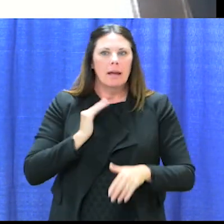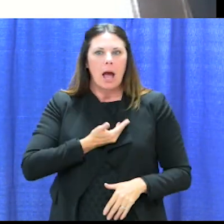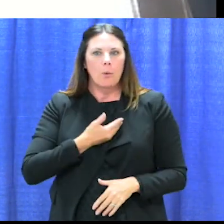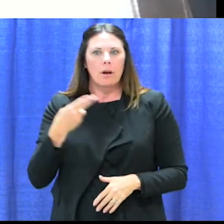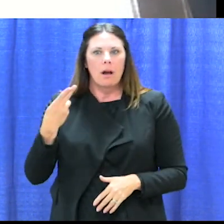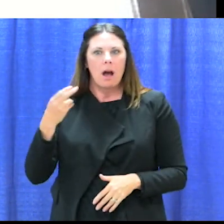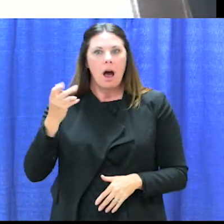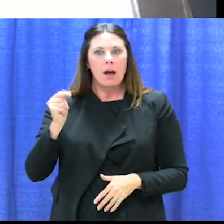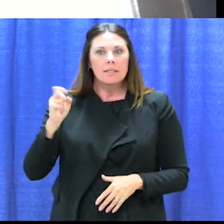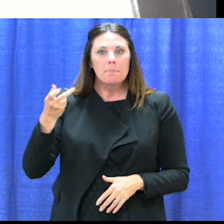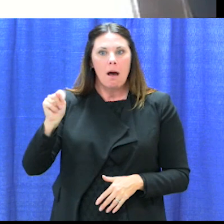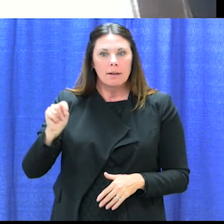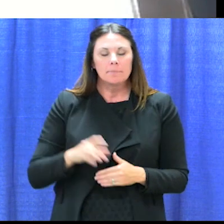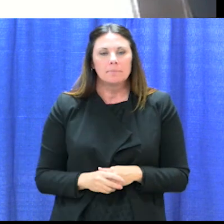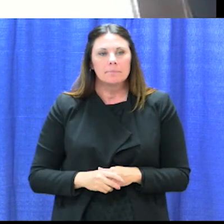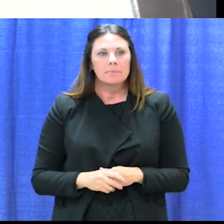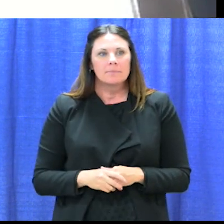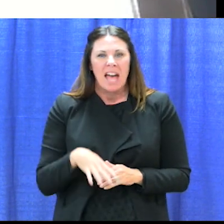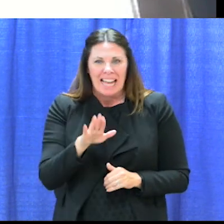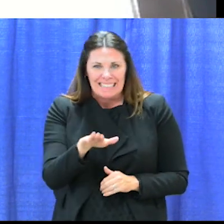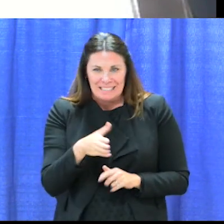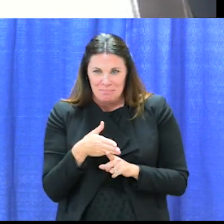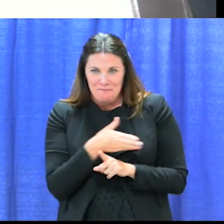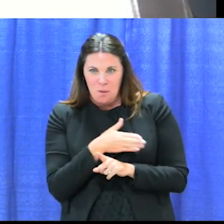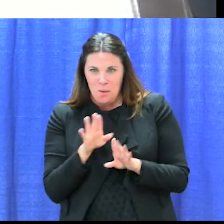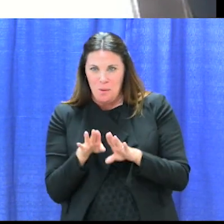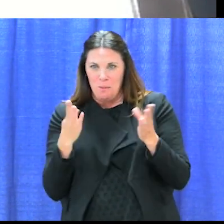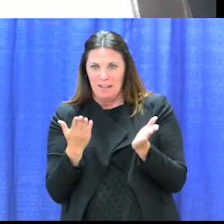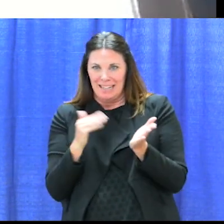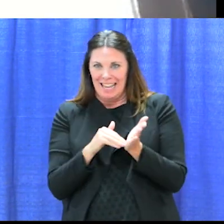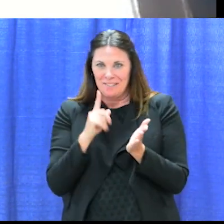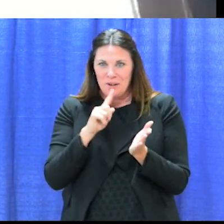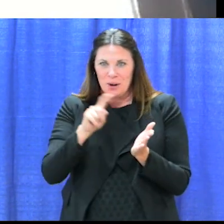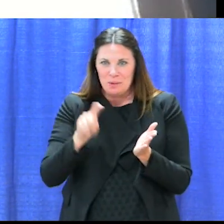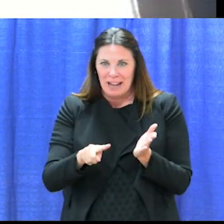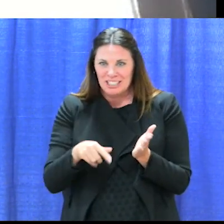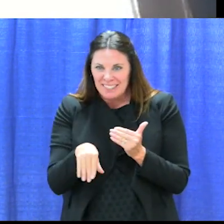And then I will note really quickly if I can before opening for questions there was a fourth